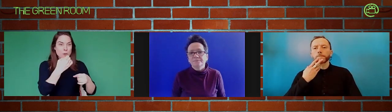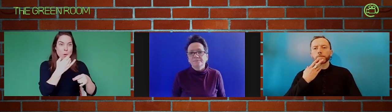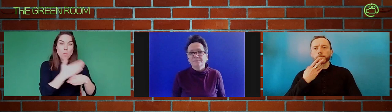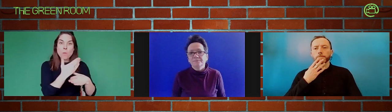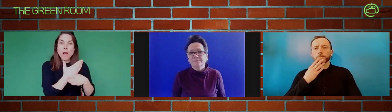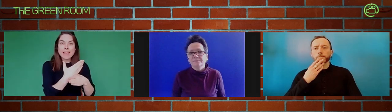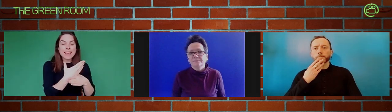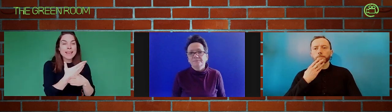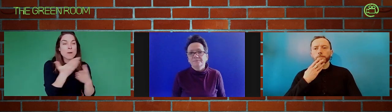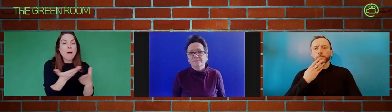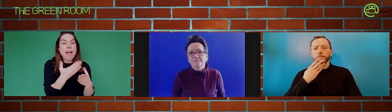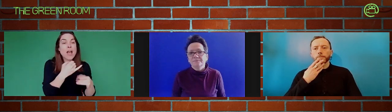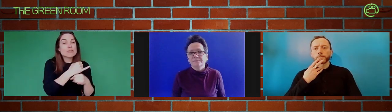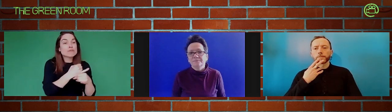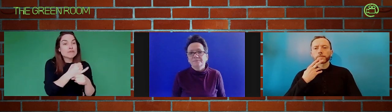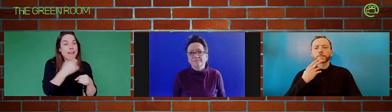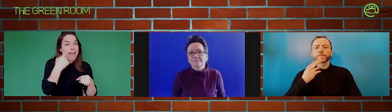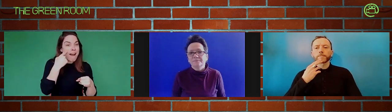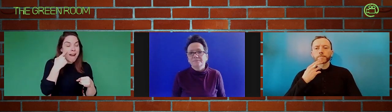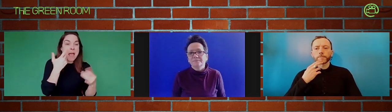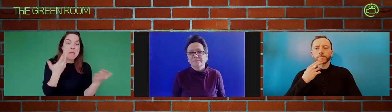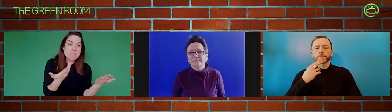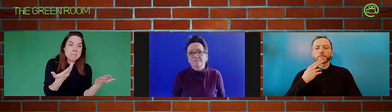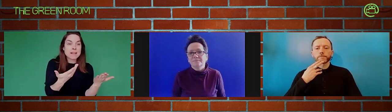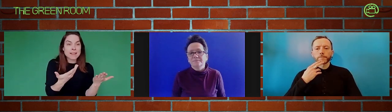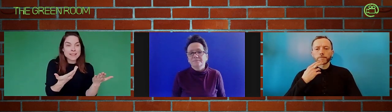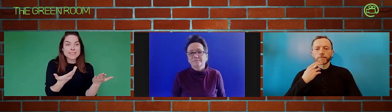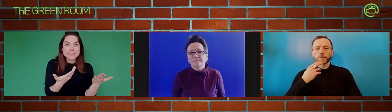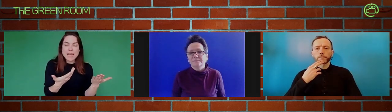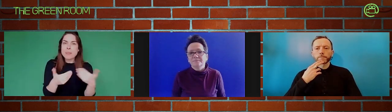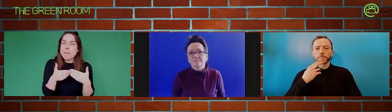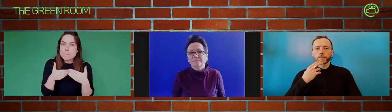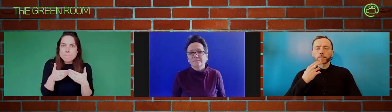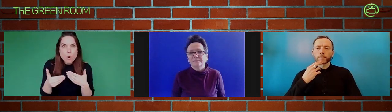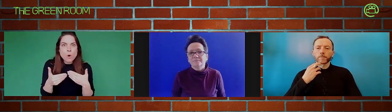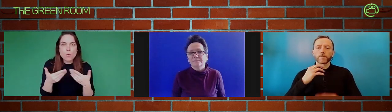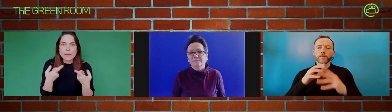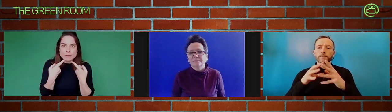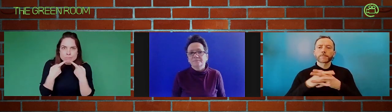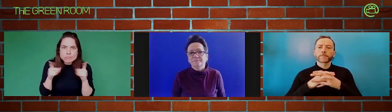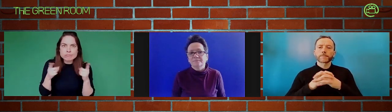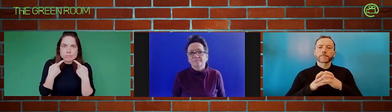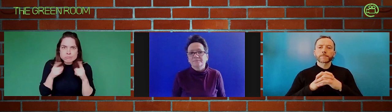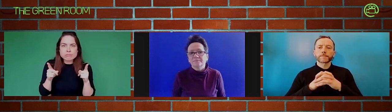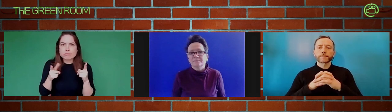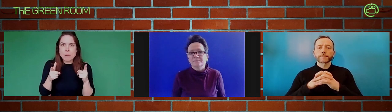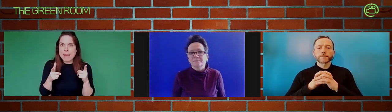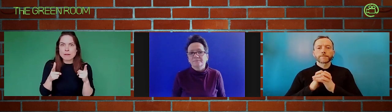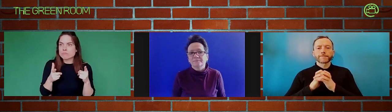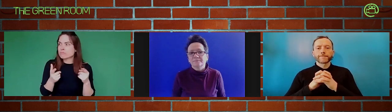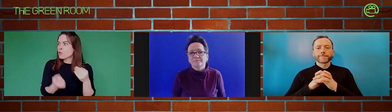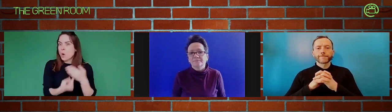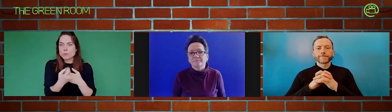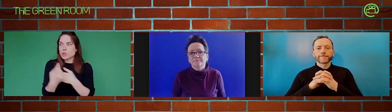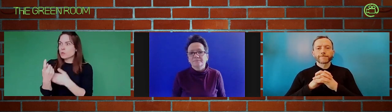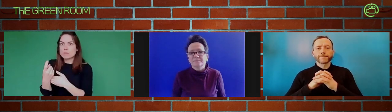the more we talk about and are open about these opportunities people can come out their shells and discover